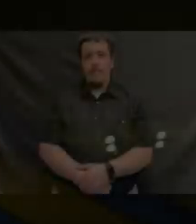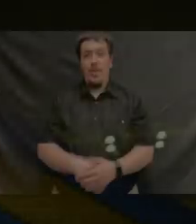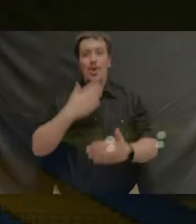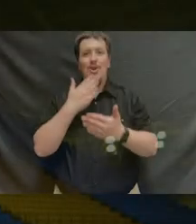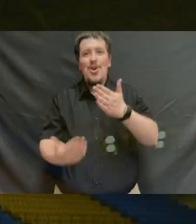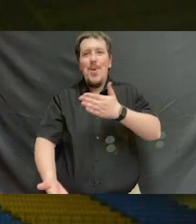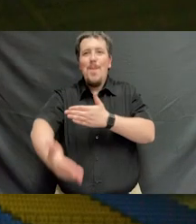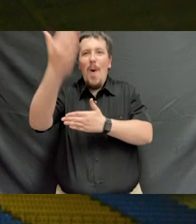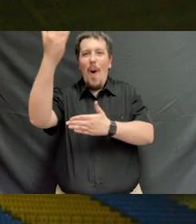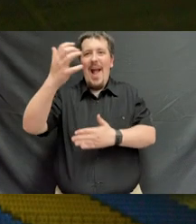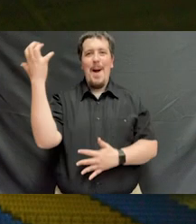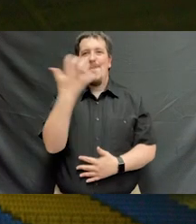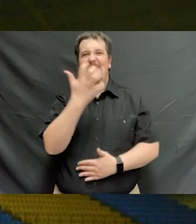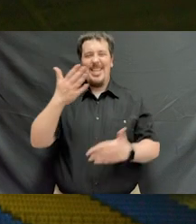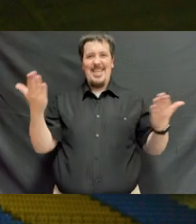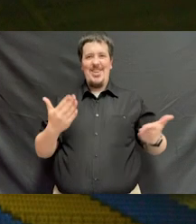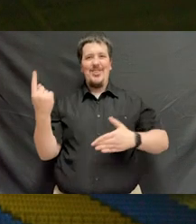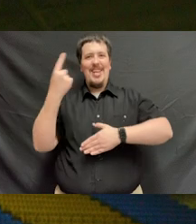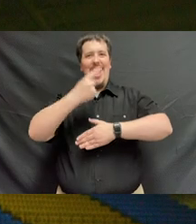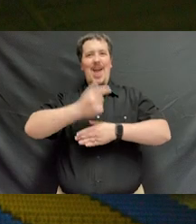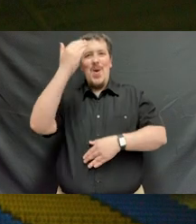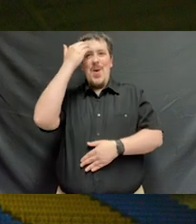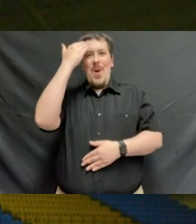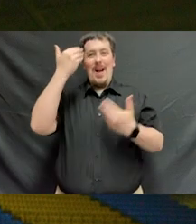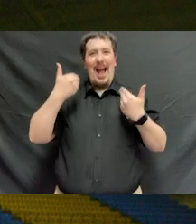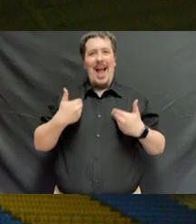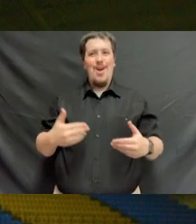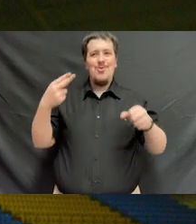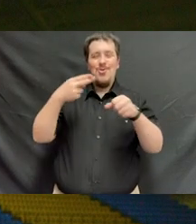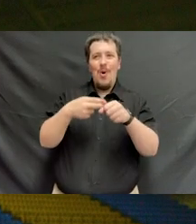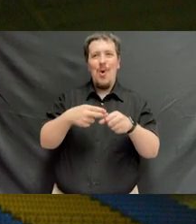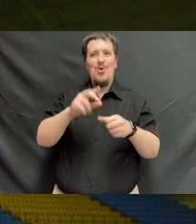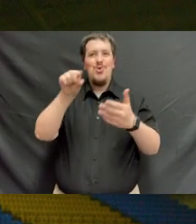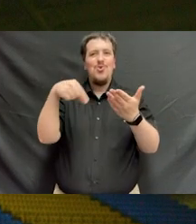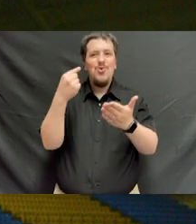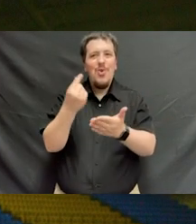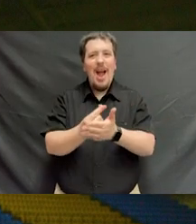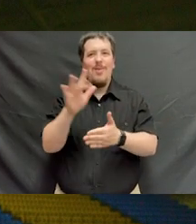Good morning. It is amazing being here today, knowing that I am being joined by graduates